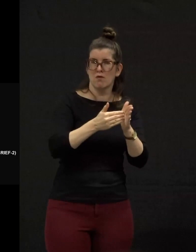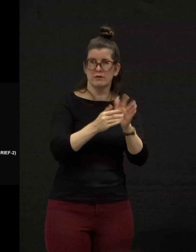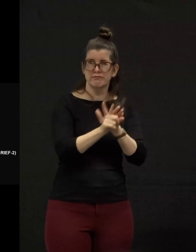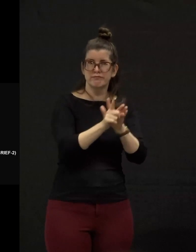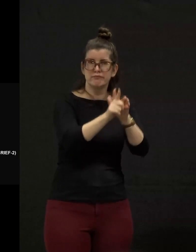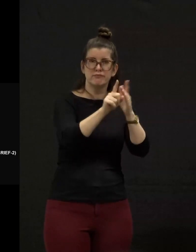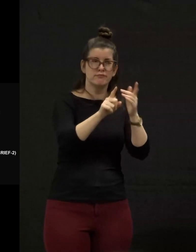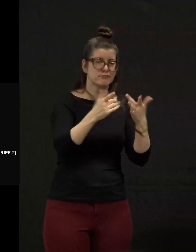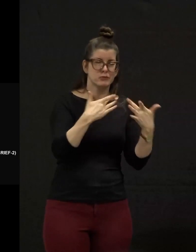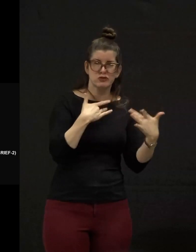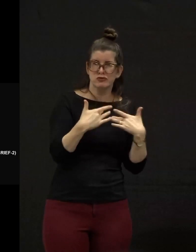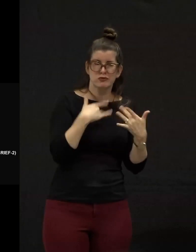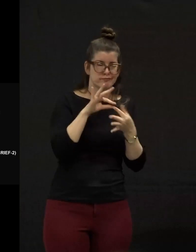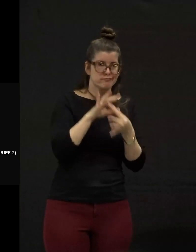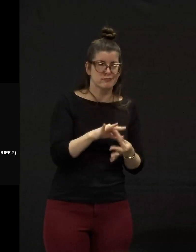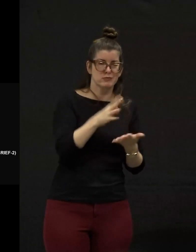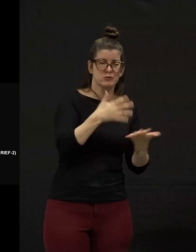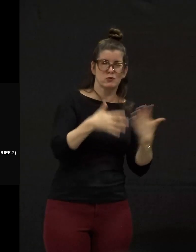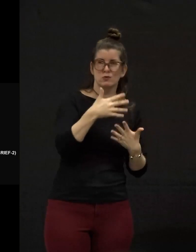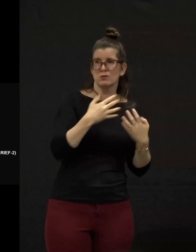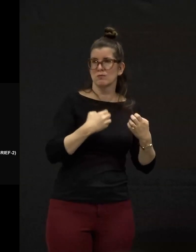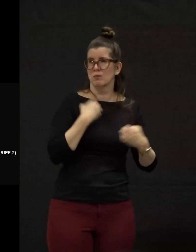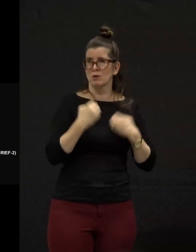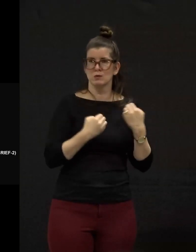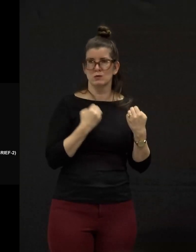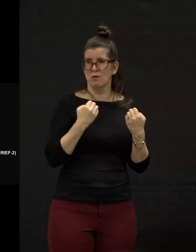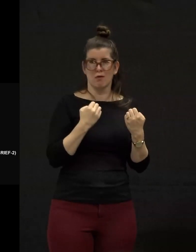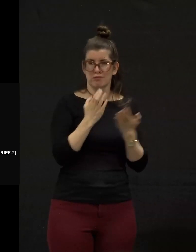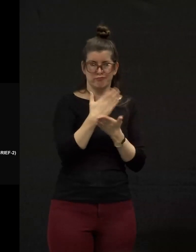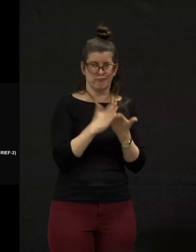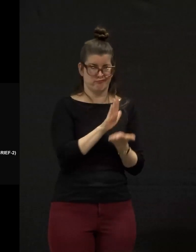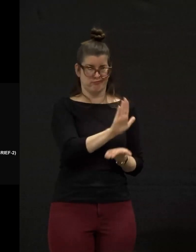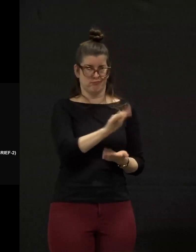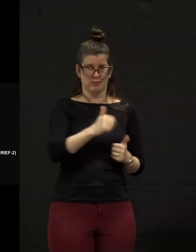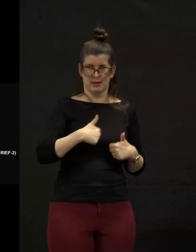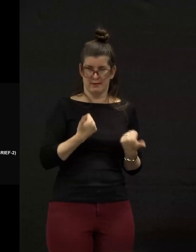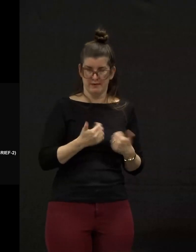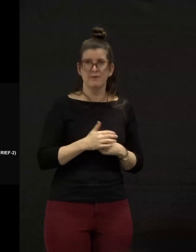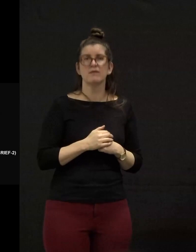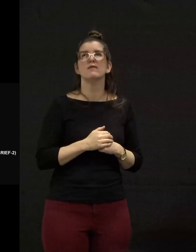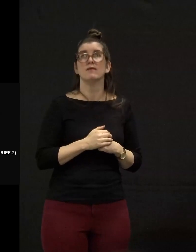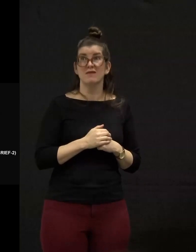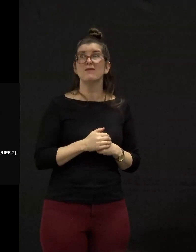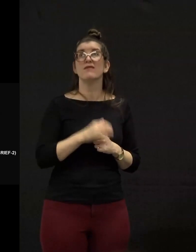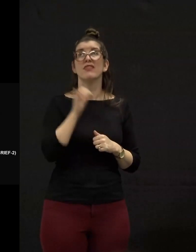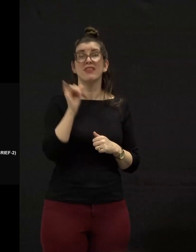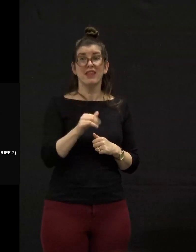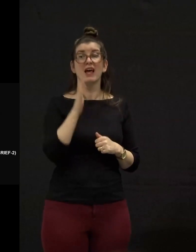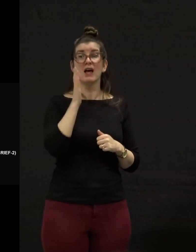about a certain social-emotional aspect of the child's life. And that will give us information